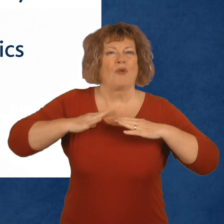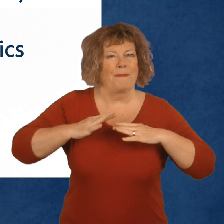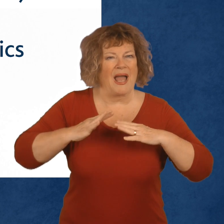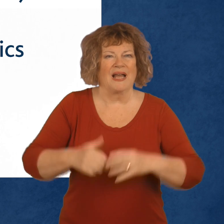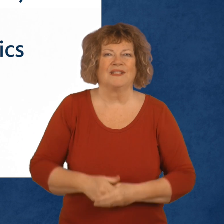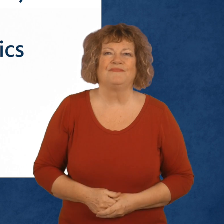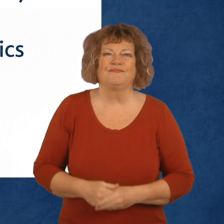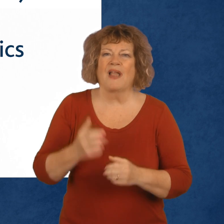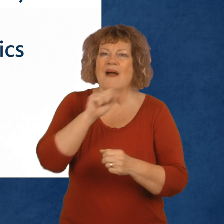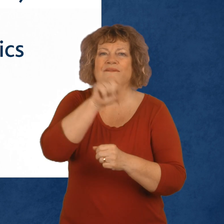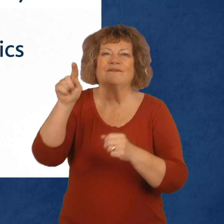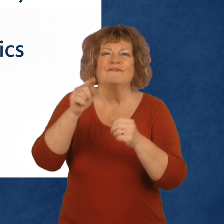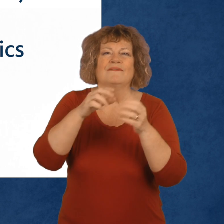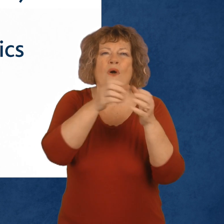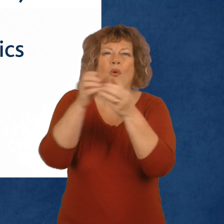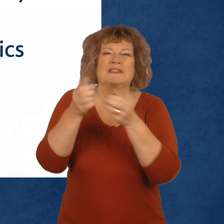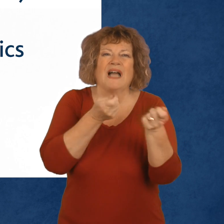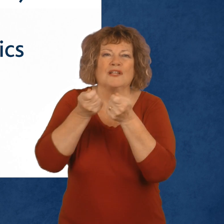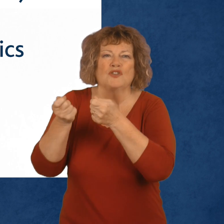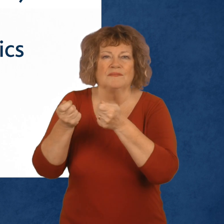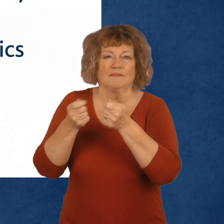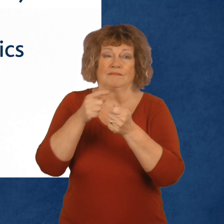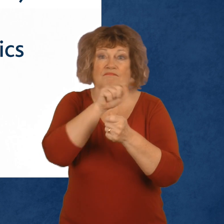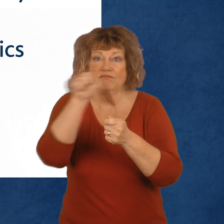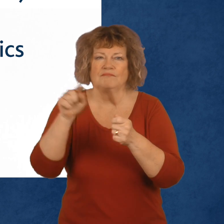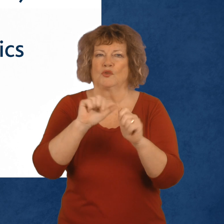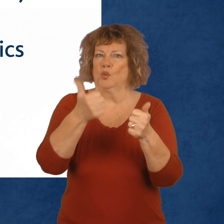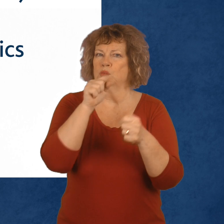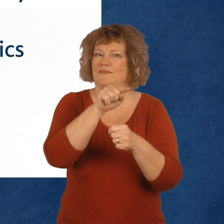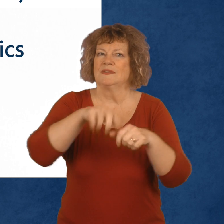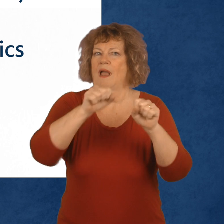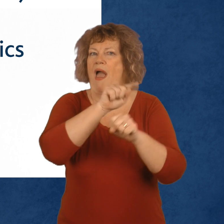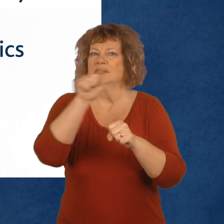You might want to pause the film at this point to take down the details.